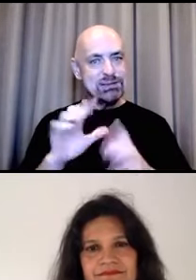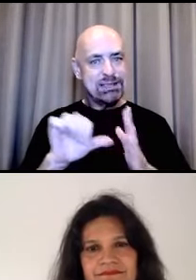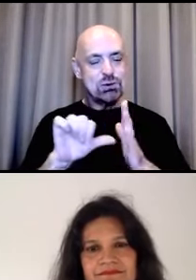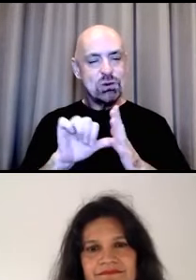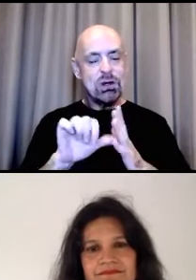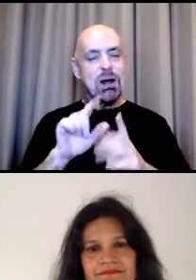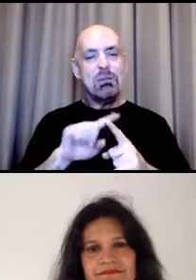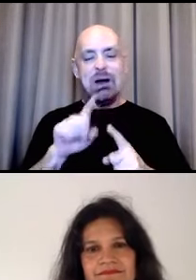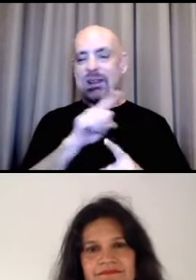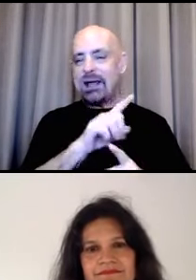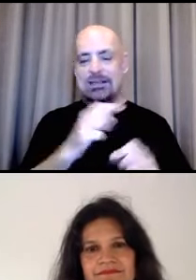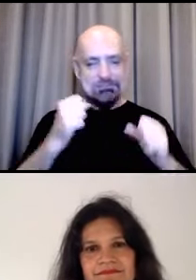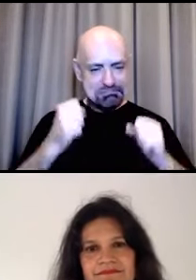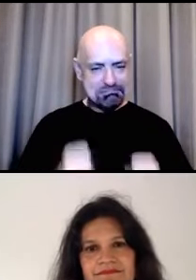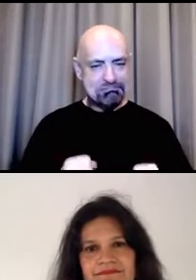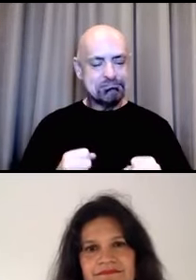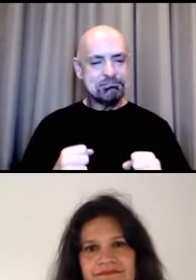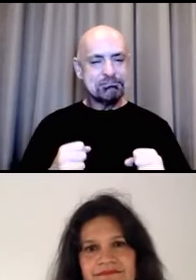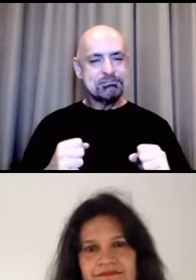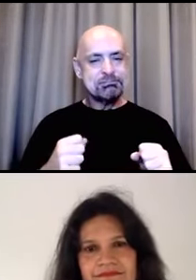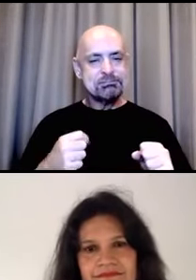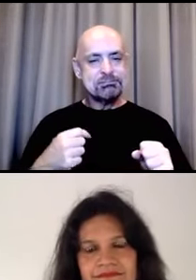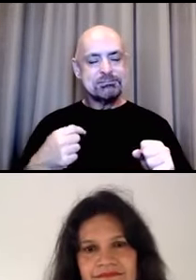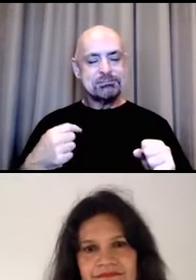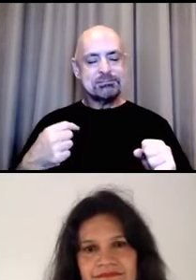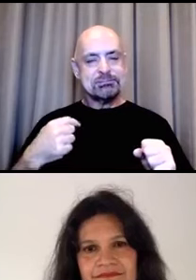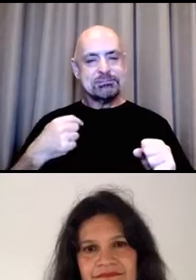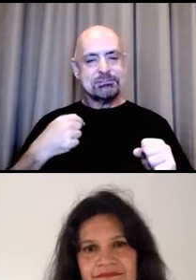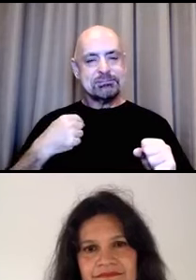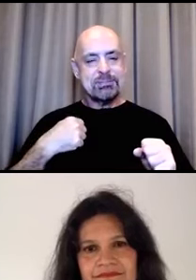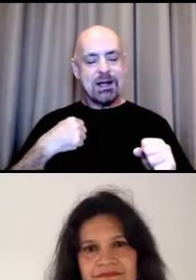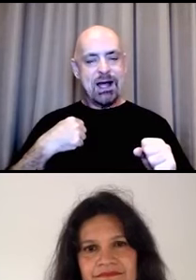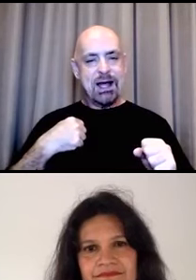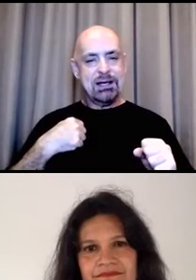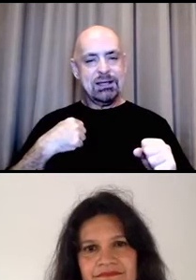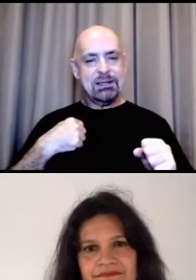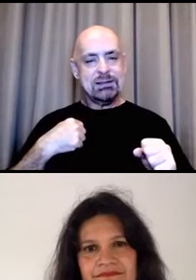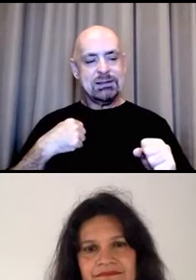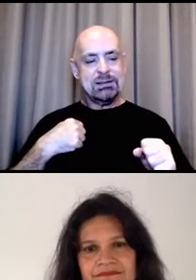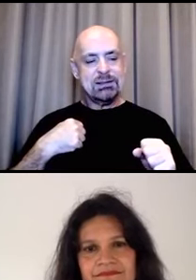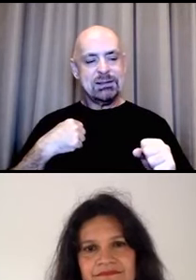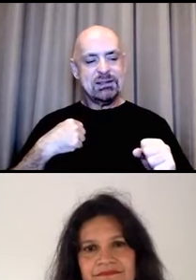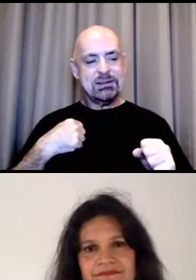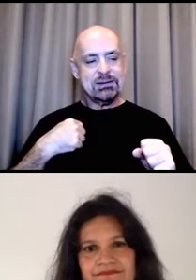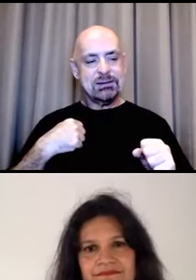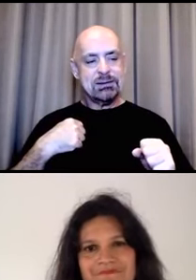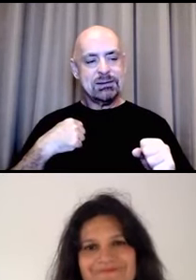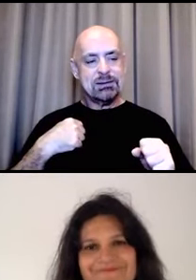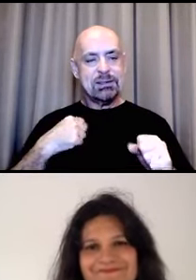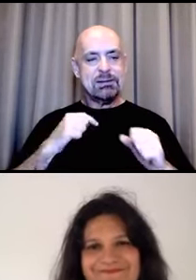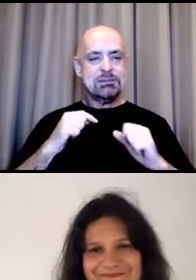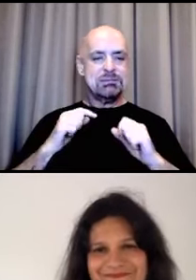bang la deh dealing with that question and so it depends and also the question of context sometimes